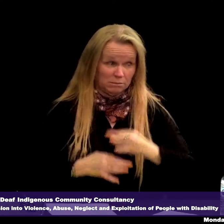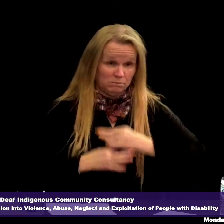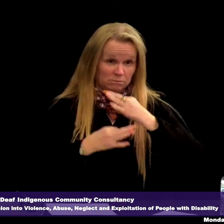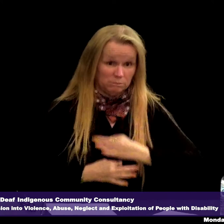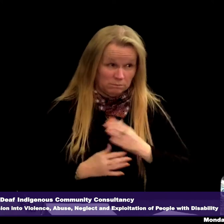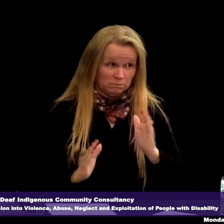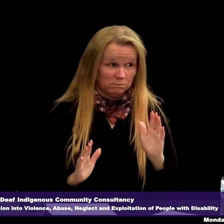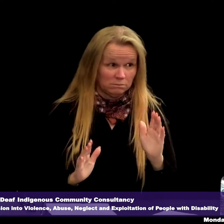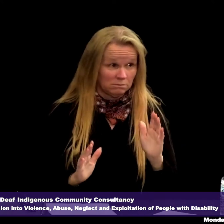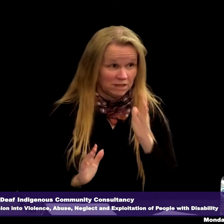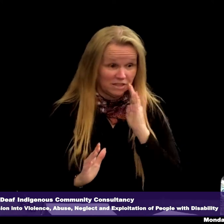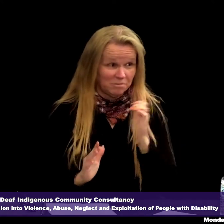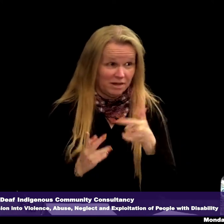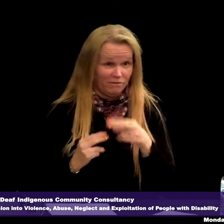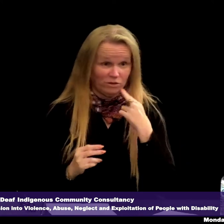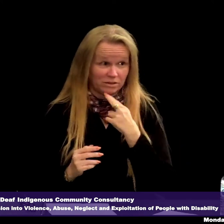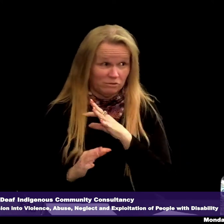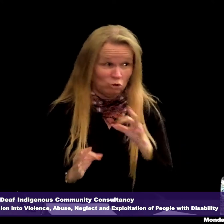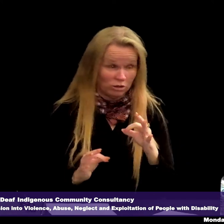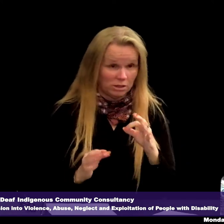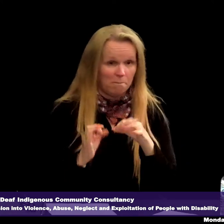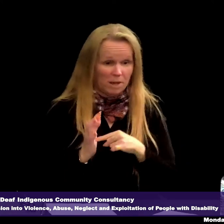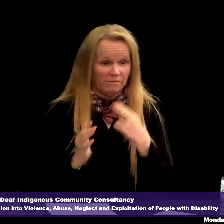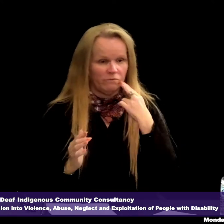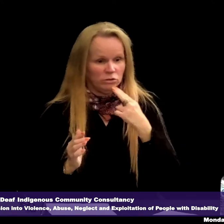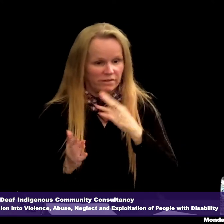will be upset. It is very distressing. It doesn't matter if you are Deaf or not.